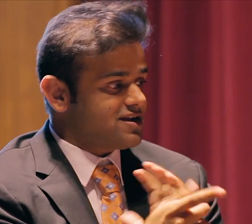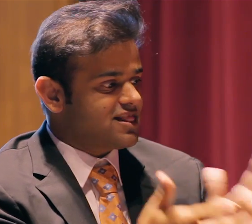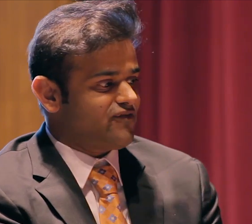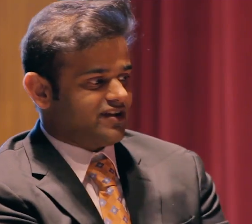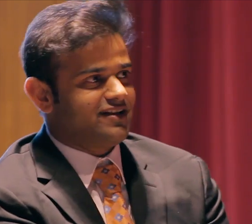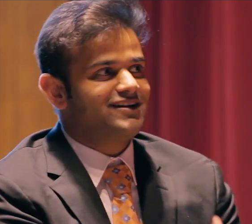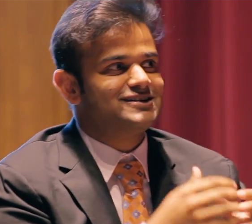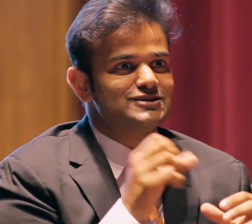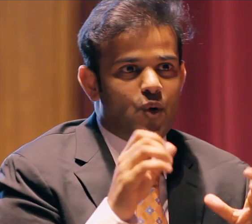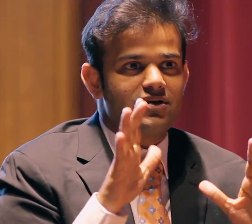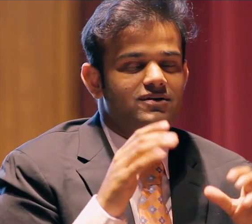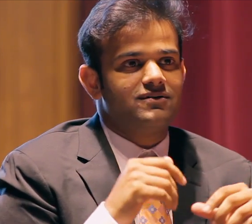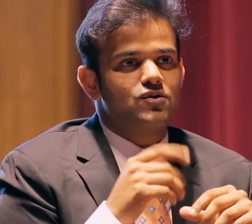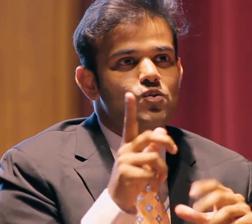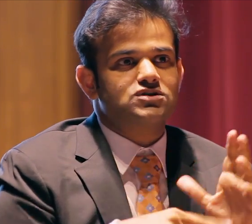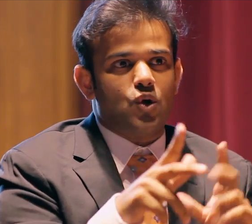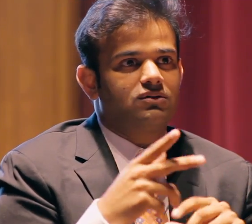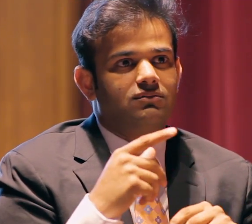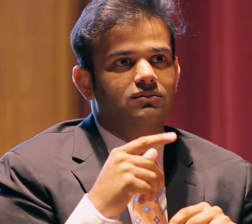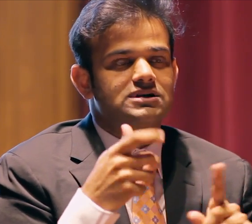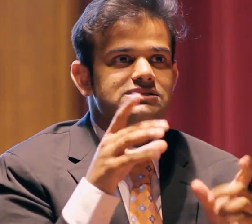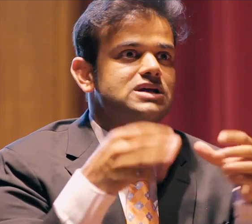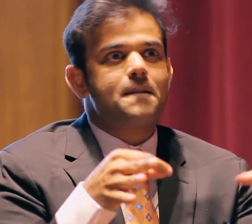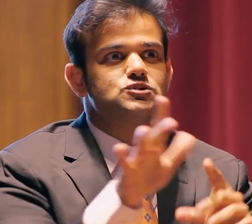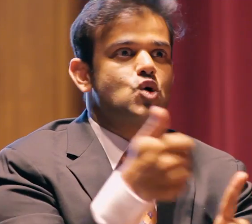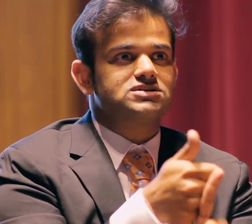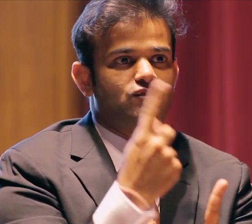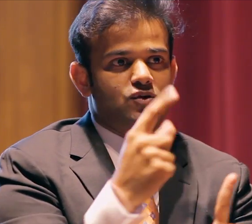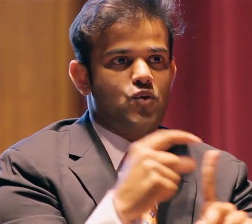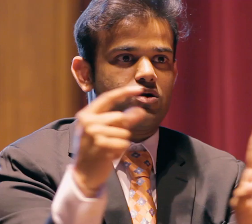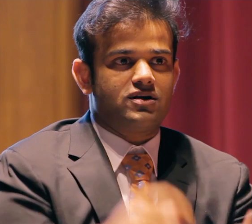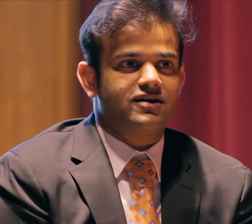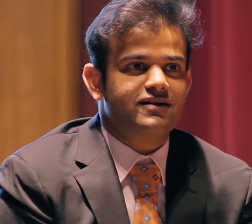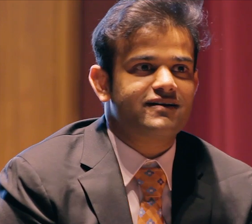We have 30 seconds left. So, describe yourself in one word.